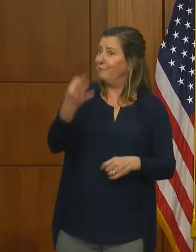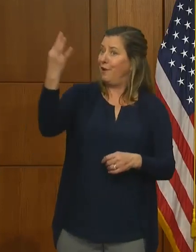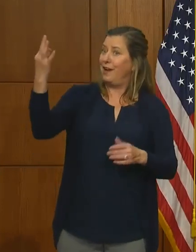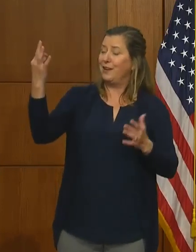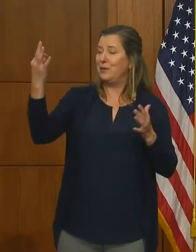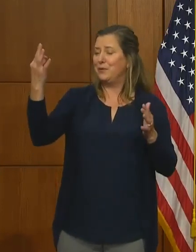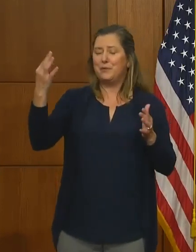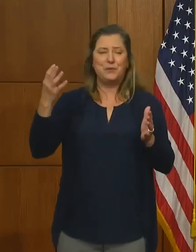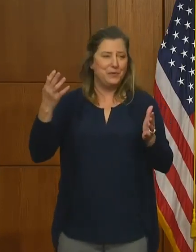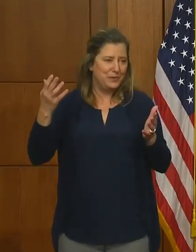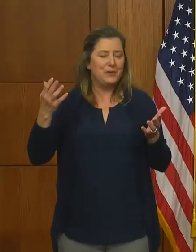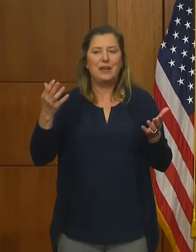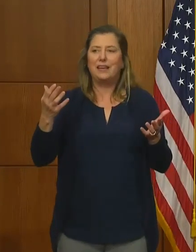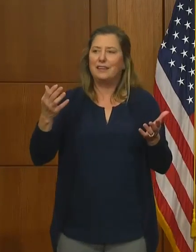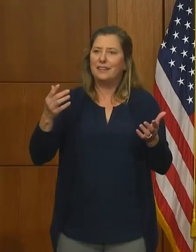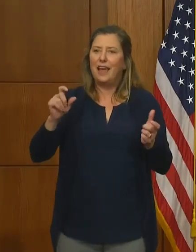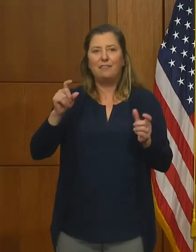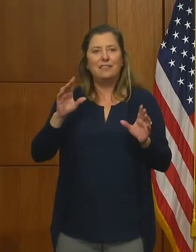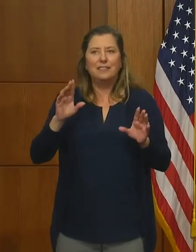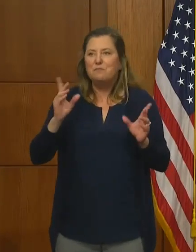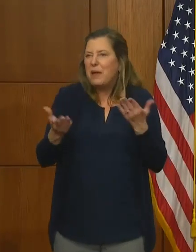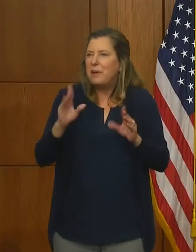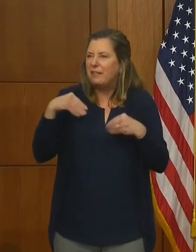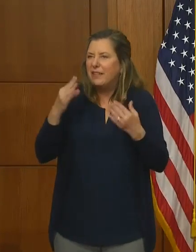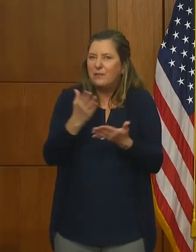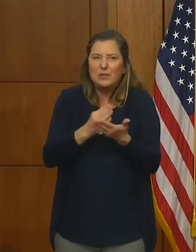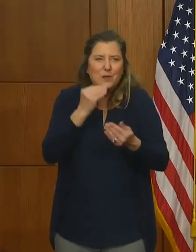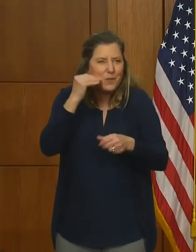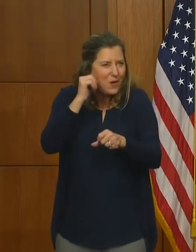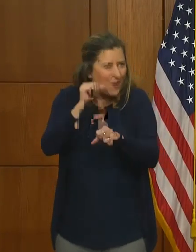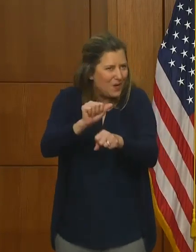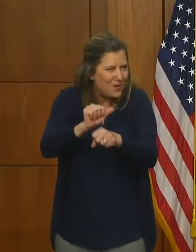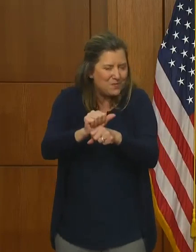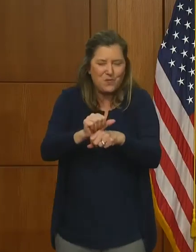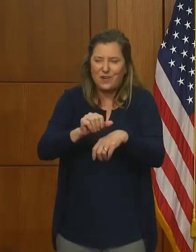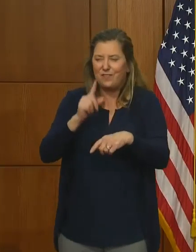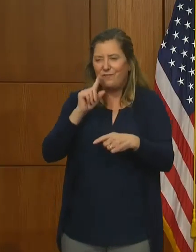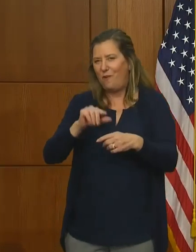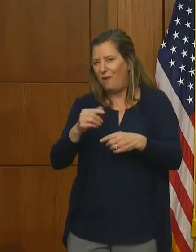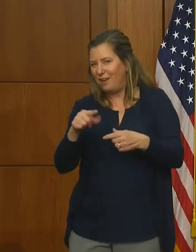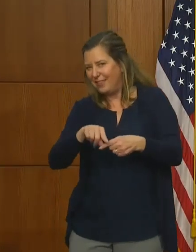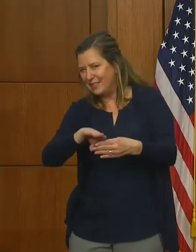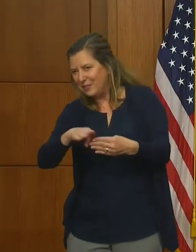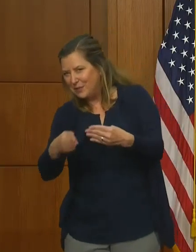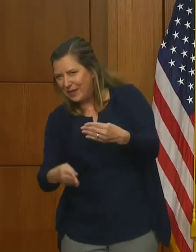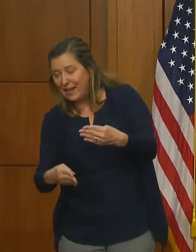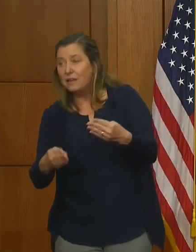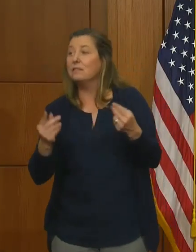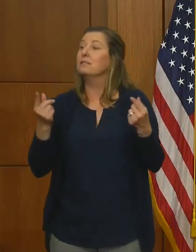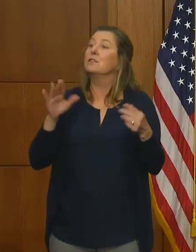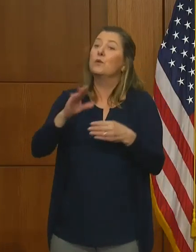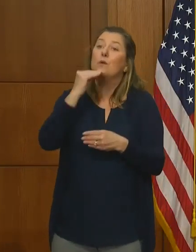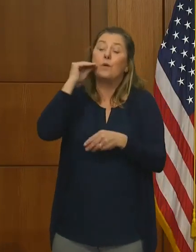JOINING US TODAY IT'S FRIDAY AND- I'D BE REMISS IF I DIDN'T GIVE YOU A LITTLE BIT OF